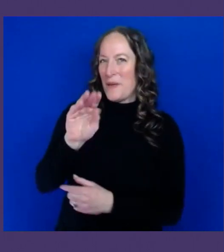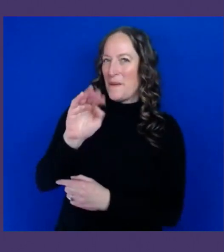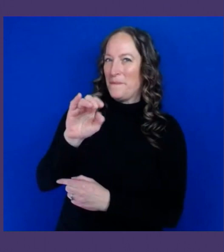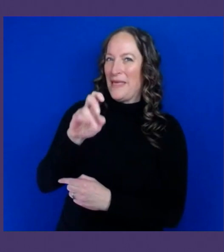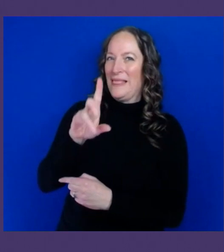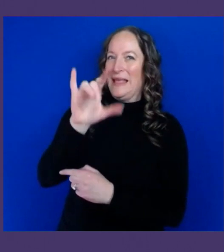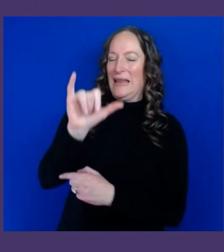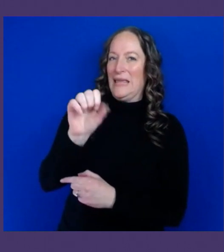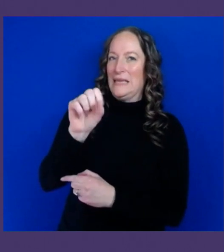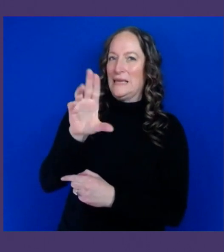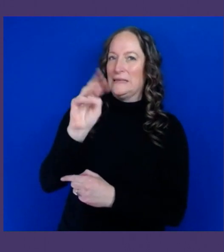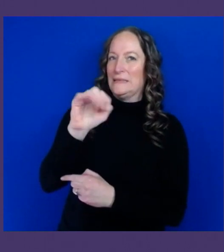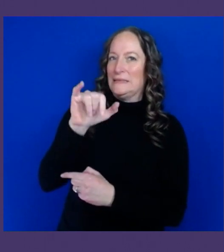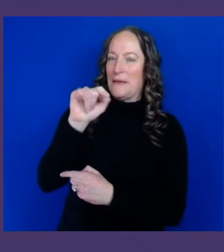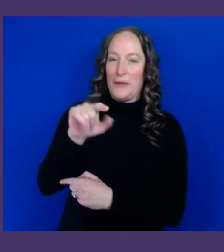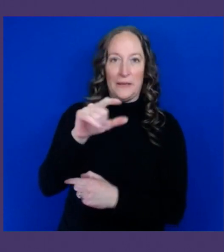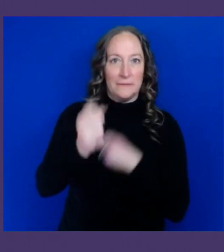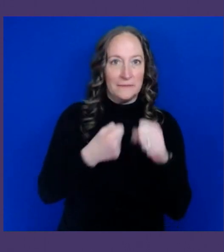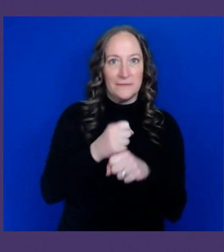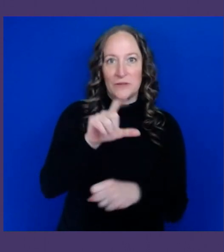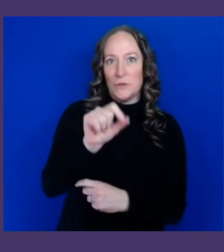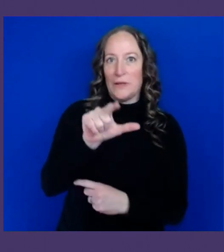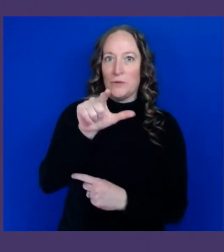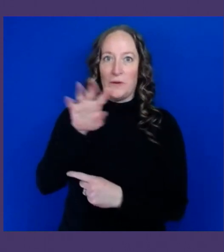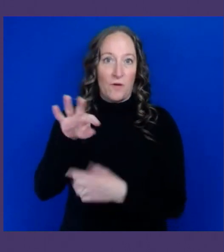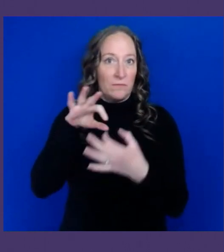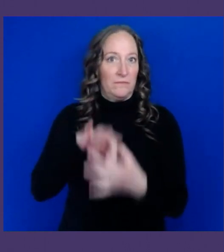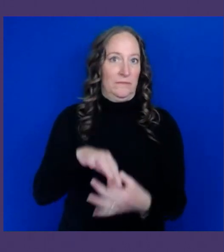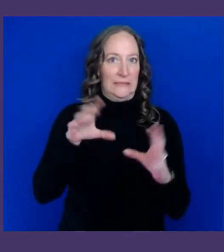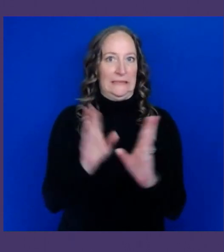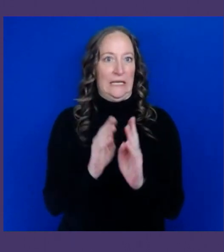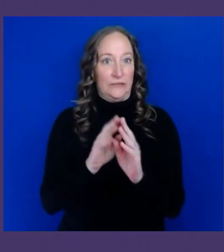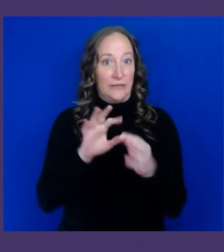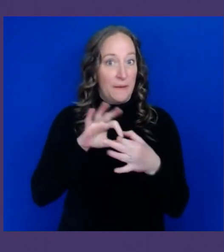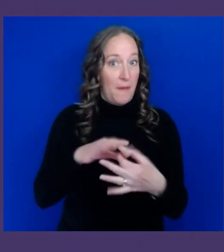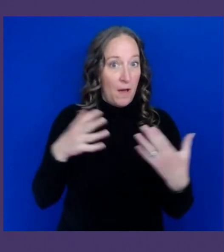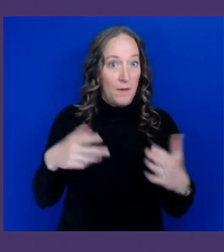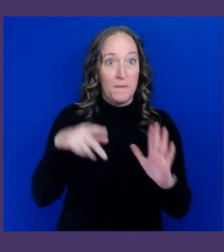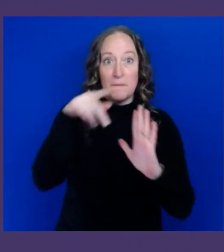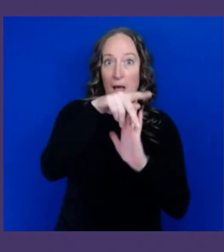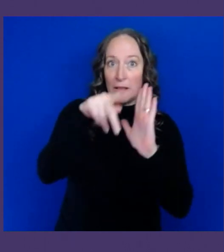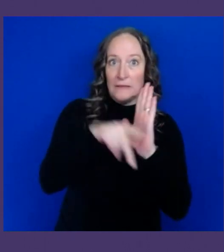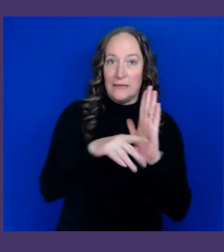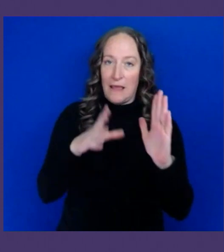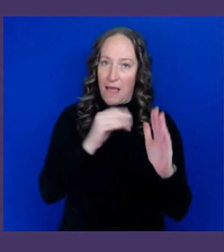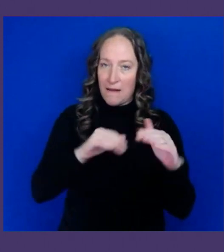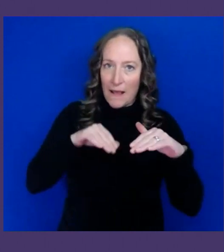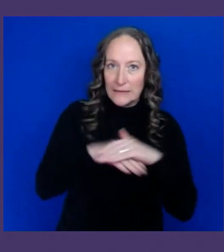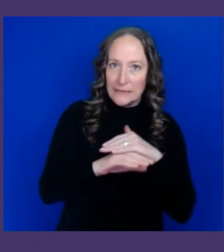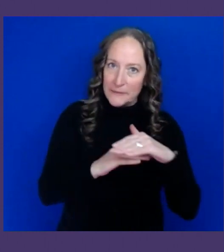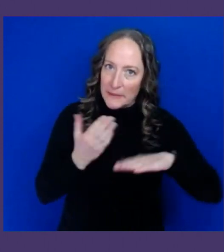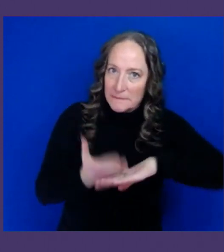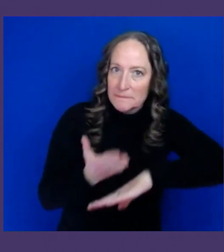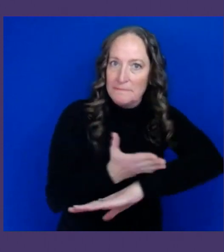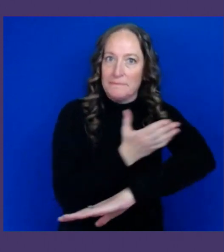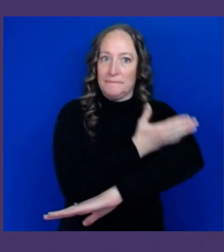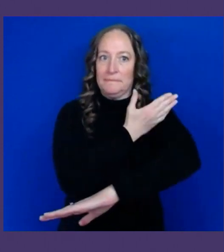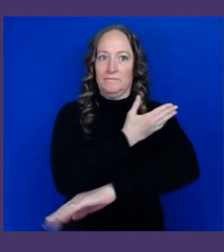The Role of Policy in Advancing Accessibility. My name is Jamie Dean. I am a Senior Corporate Counsel here at